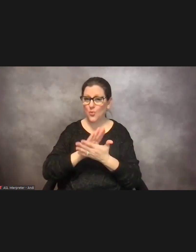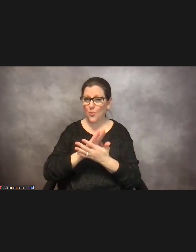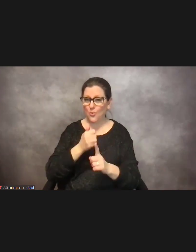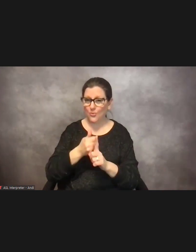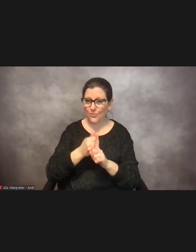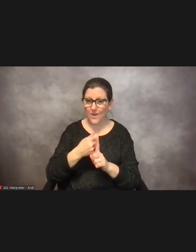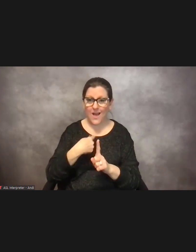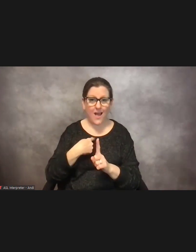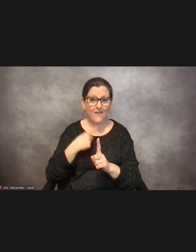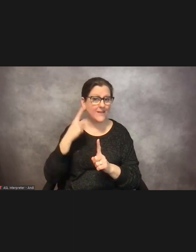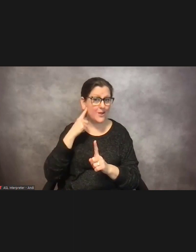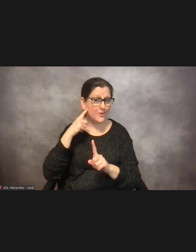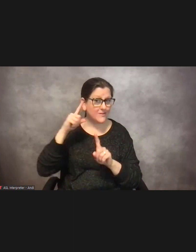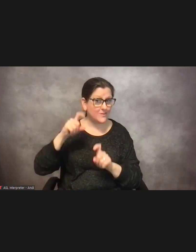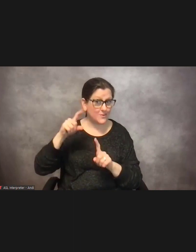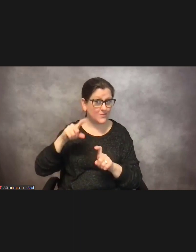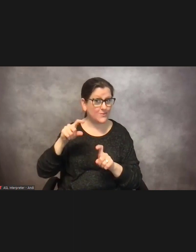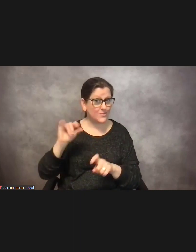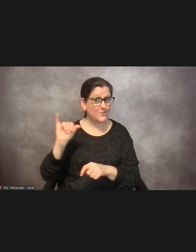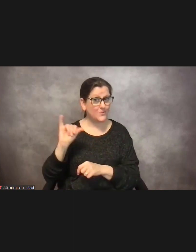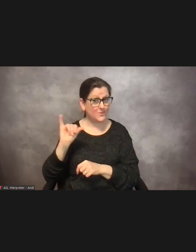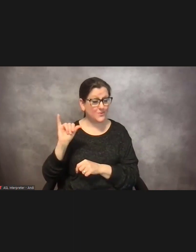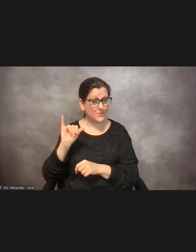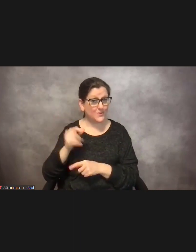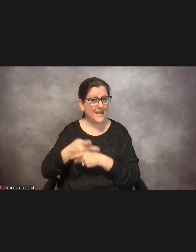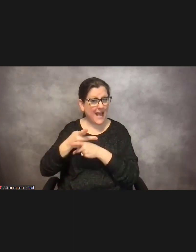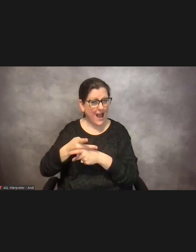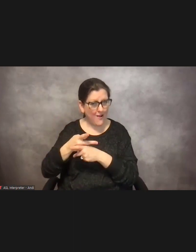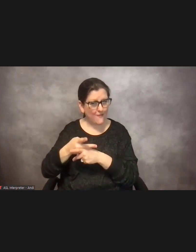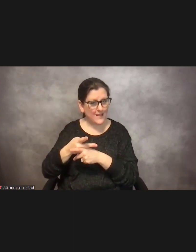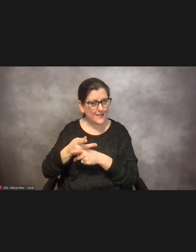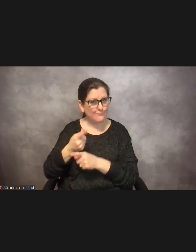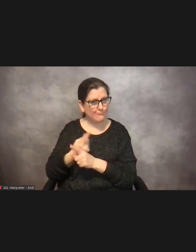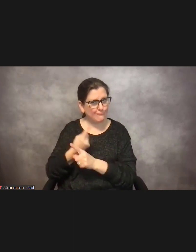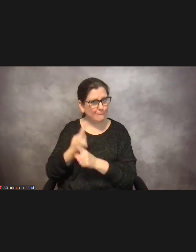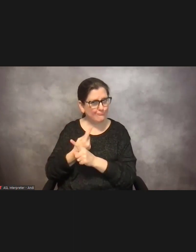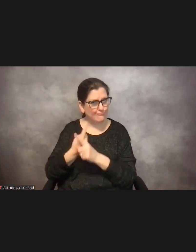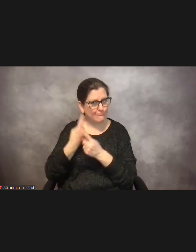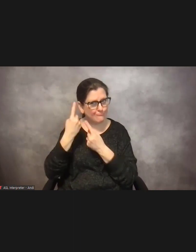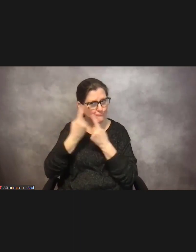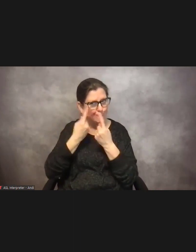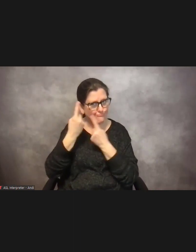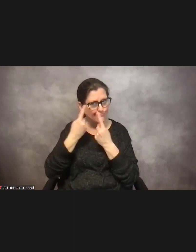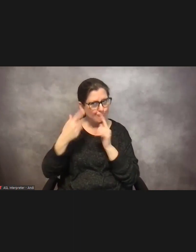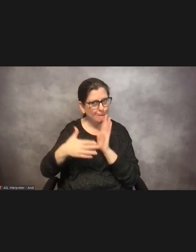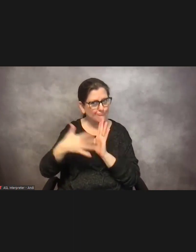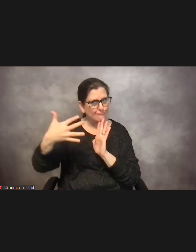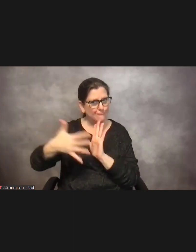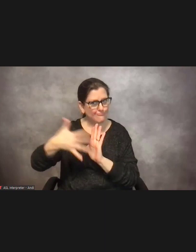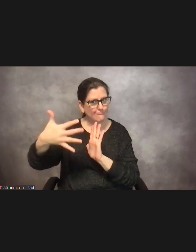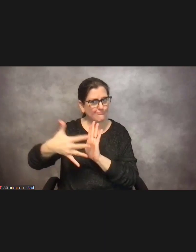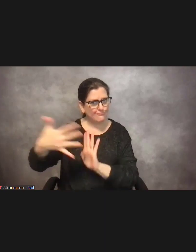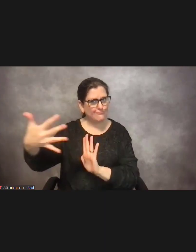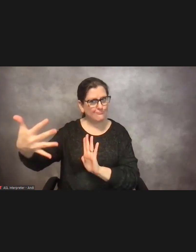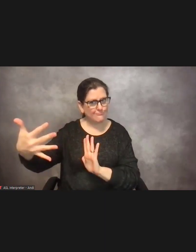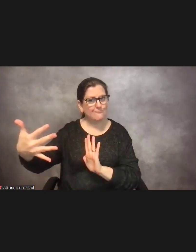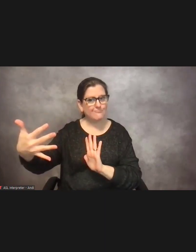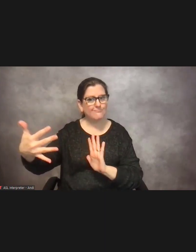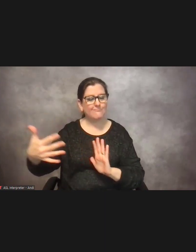readiness, that they are having their hearing carefully and conscientiously considered periodically throughout this